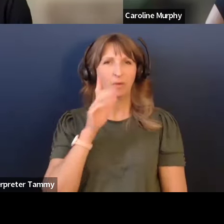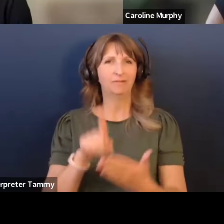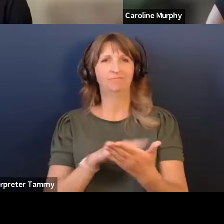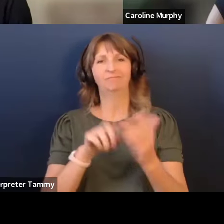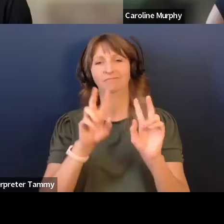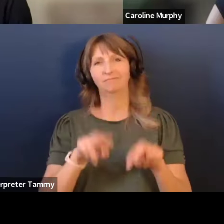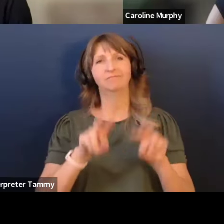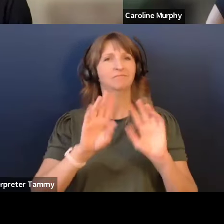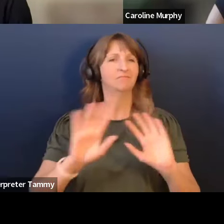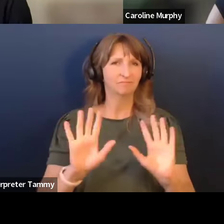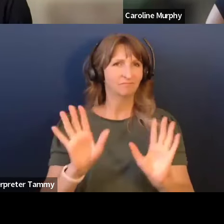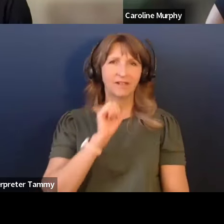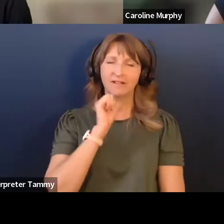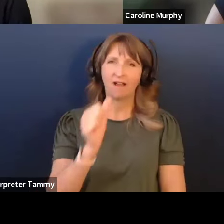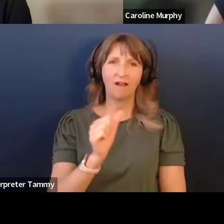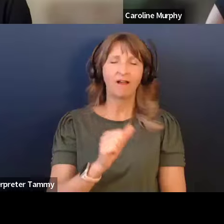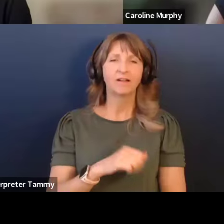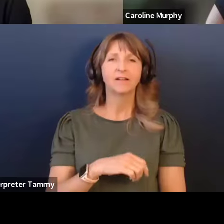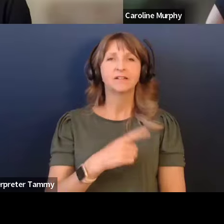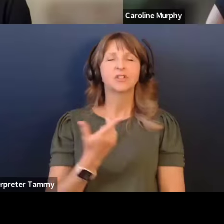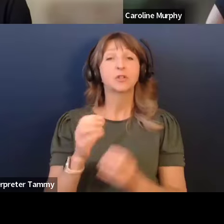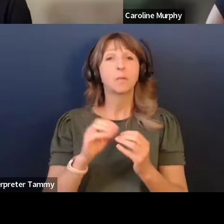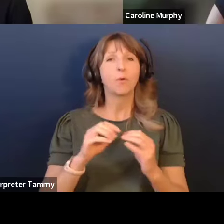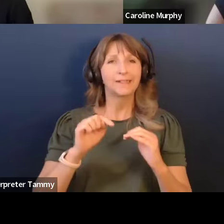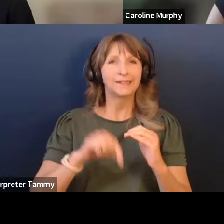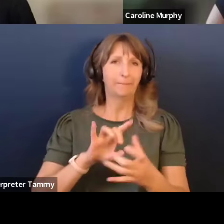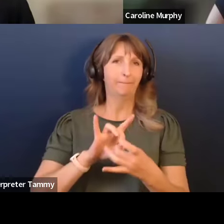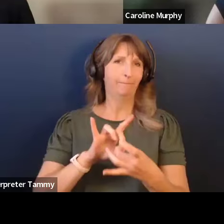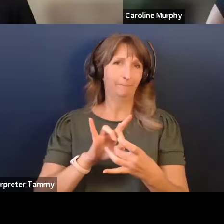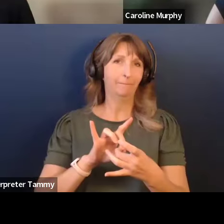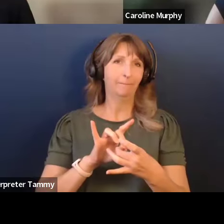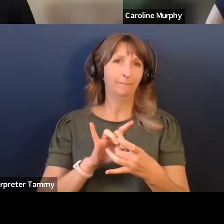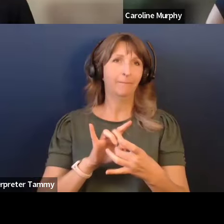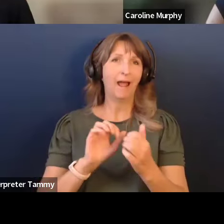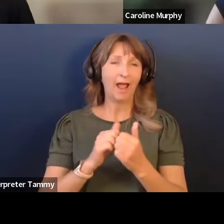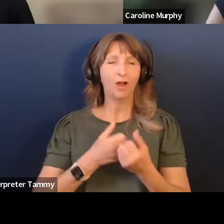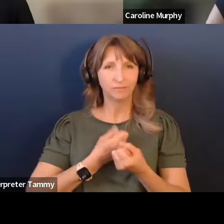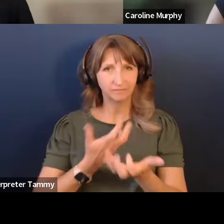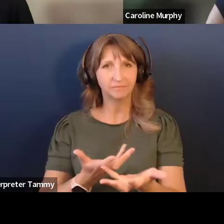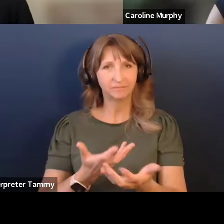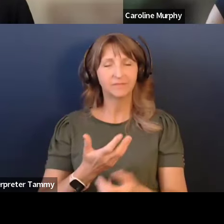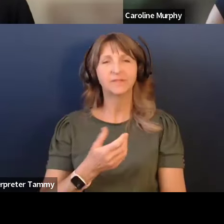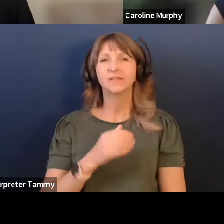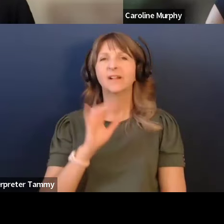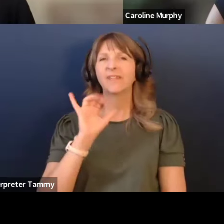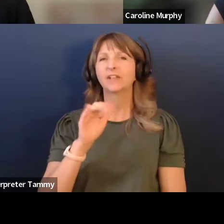any way or just deepening the conditions can a way to start to build that community and allow others